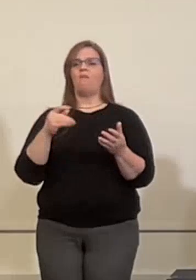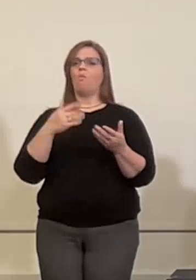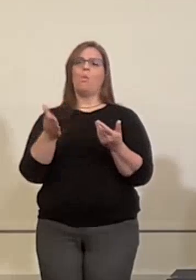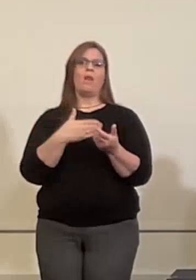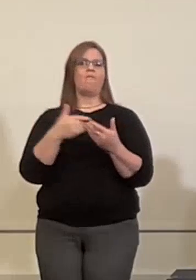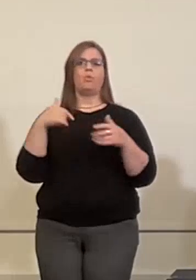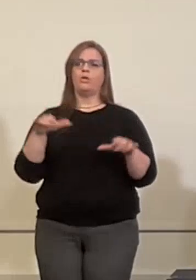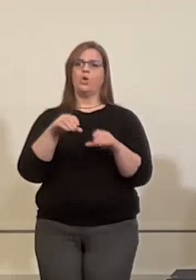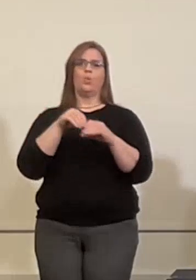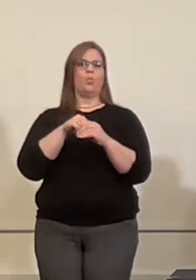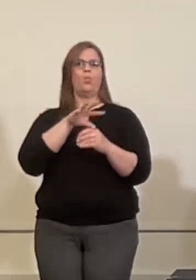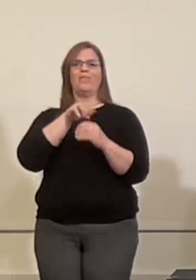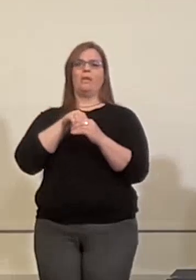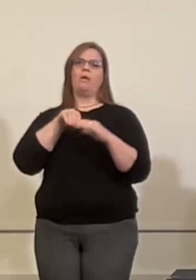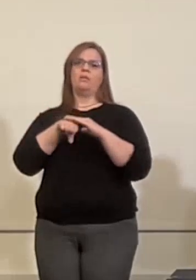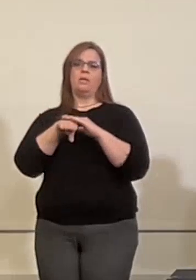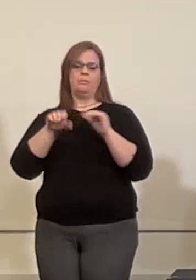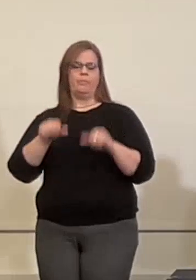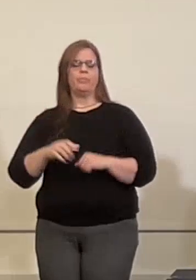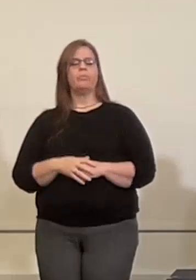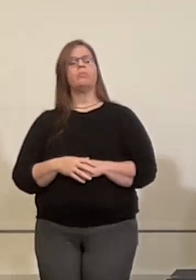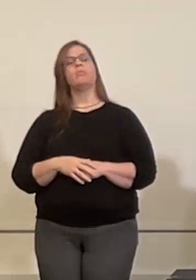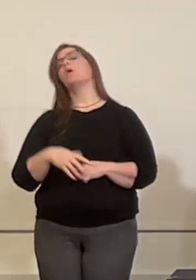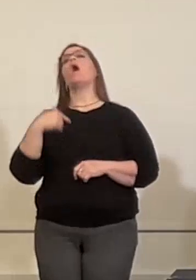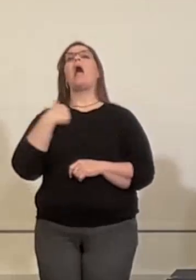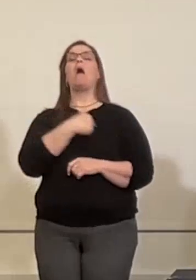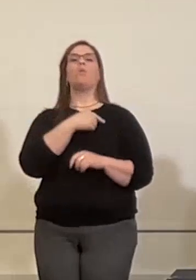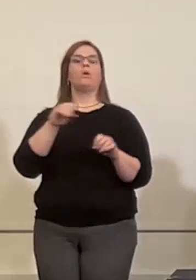opportunity is to help the people that are trying to